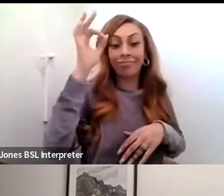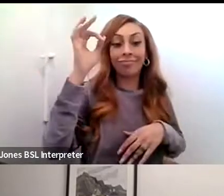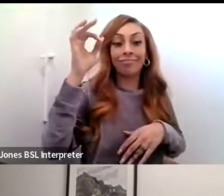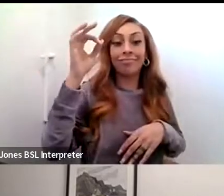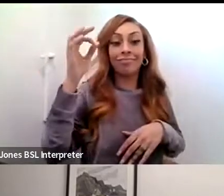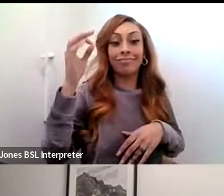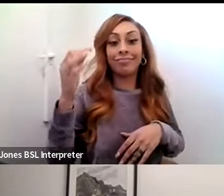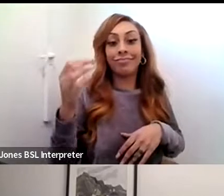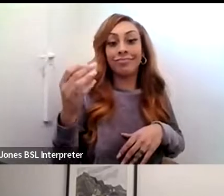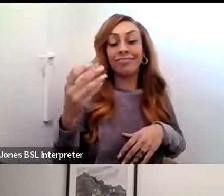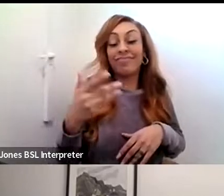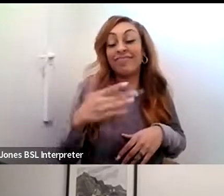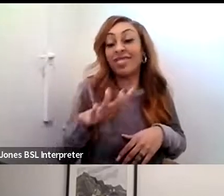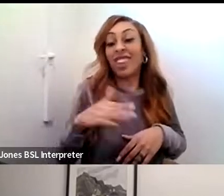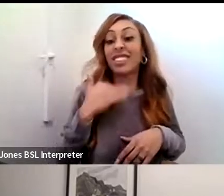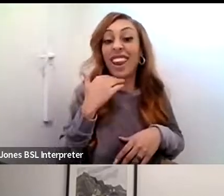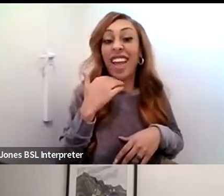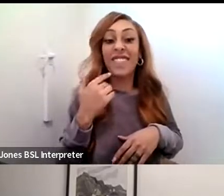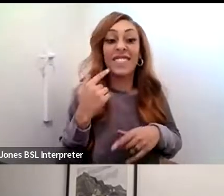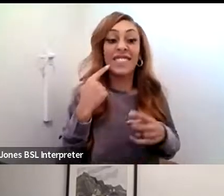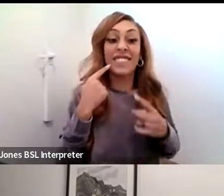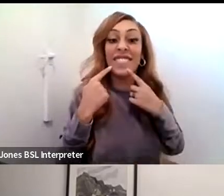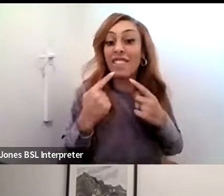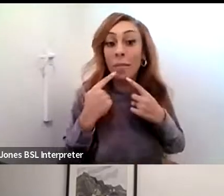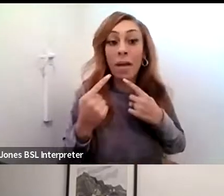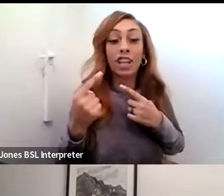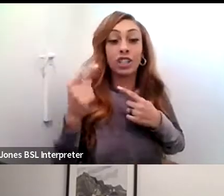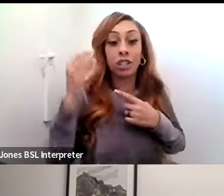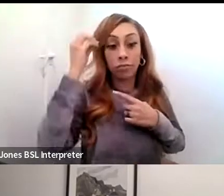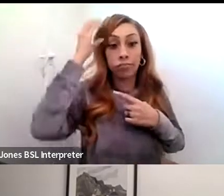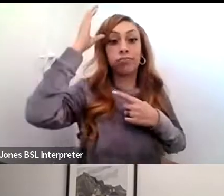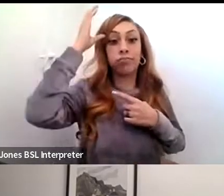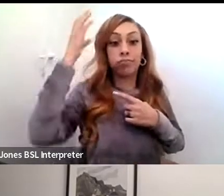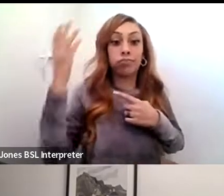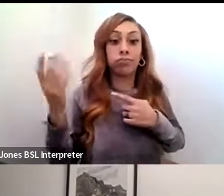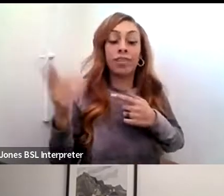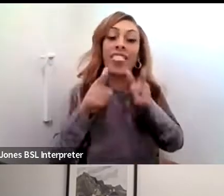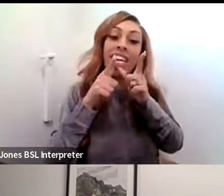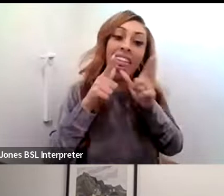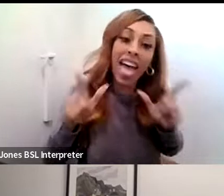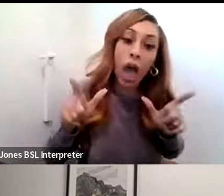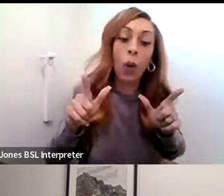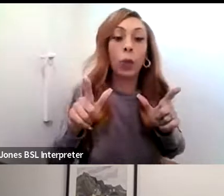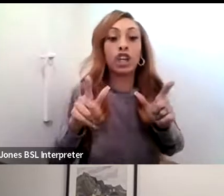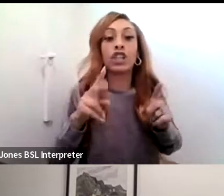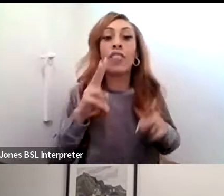let's be kind, not having the language, the vocabulary to be able to talk about